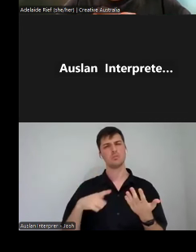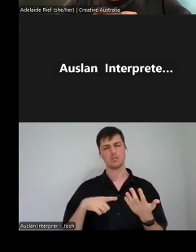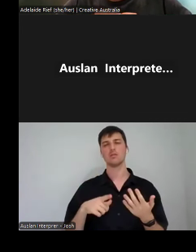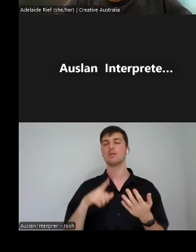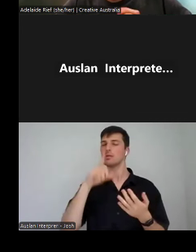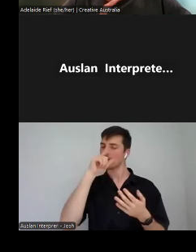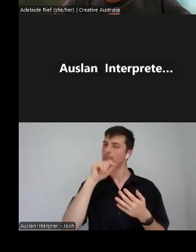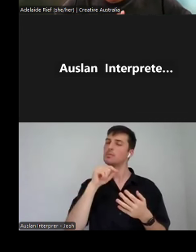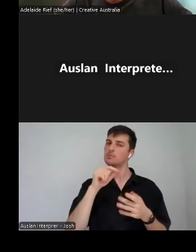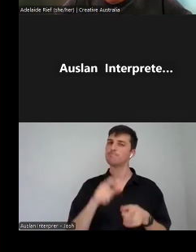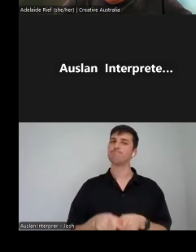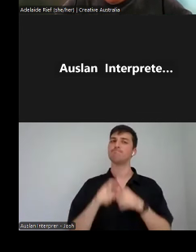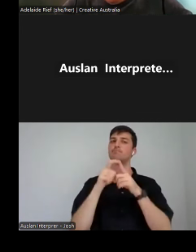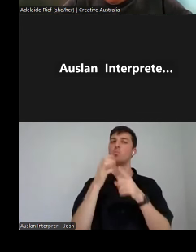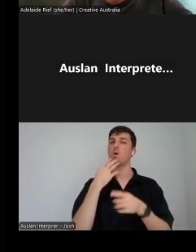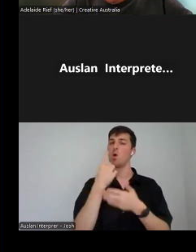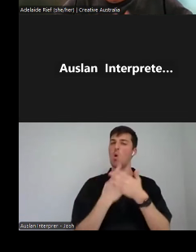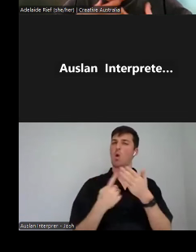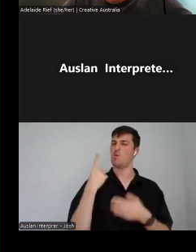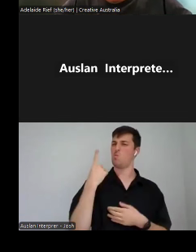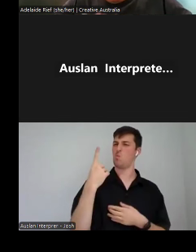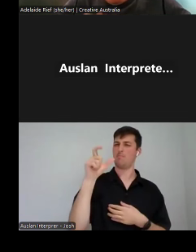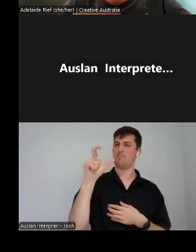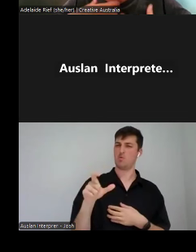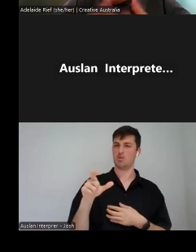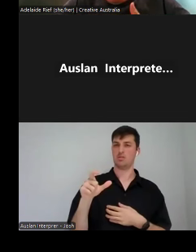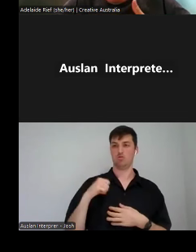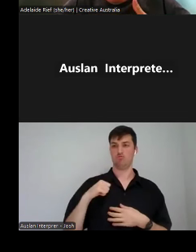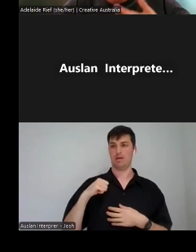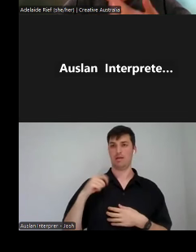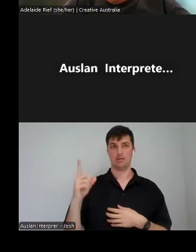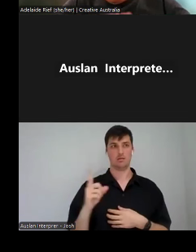challenging when only one person does the training and then the burden of communicating that training